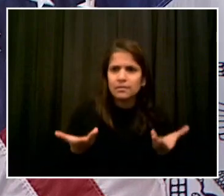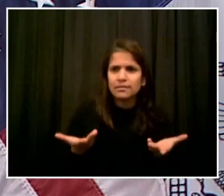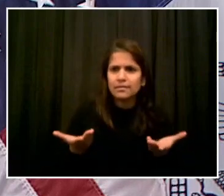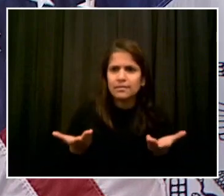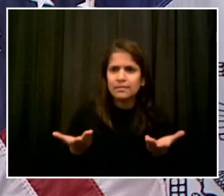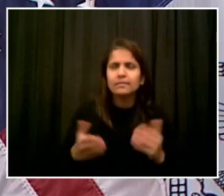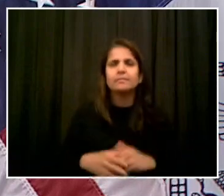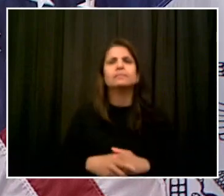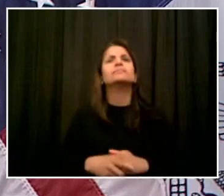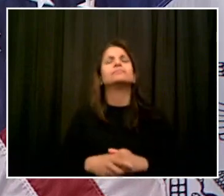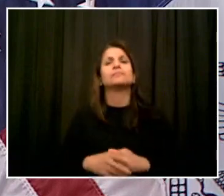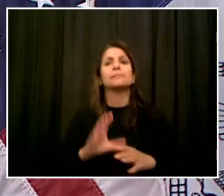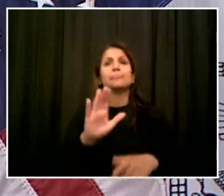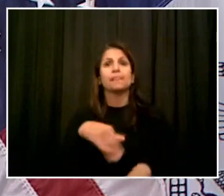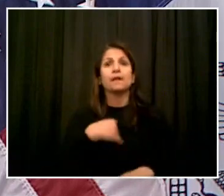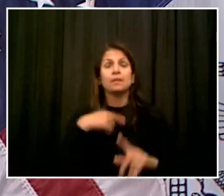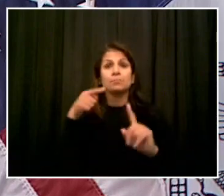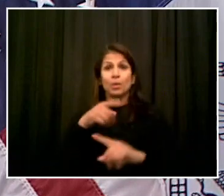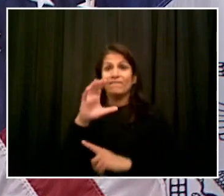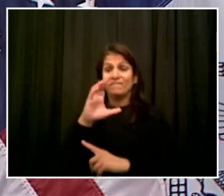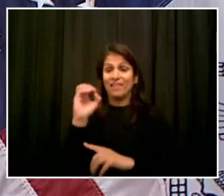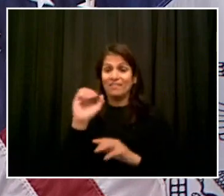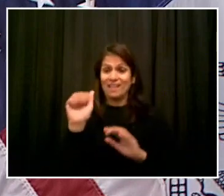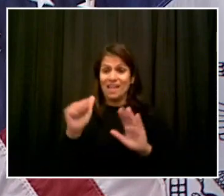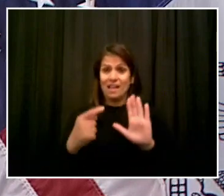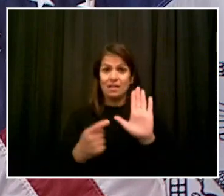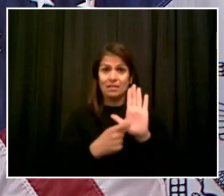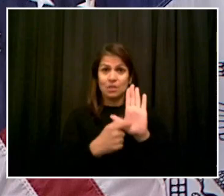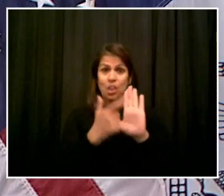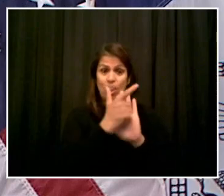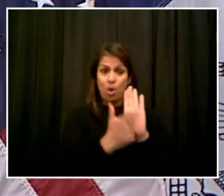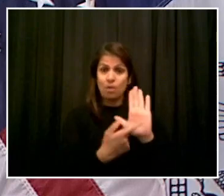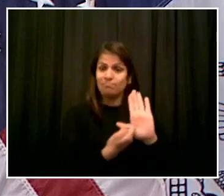THAT FASHION AND WITHOUT IN ANY WAY UNDERMINING